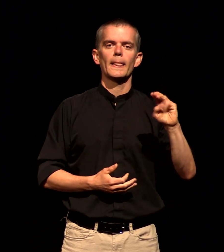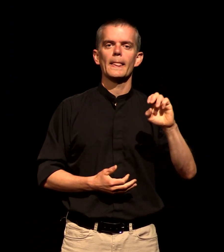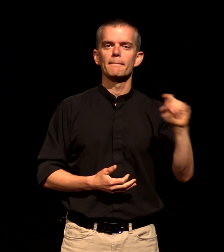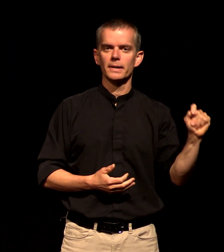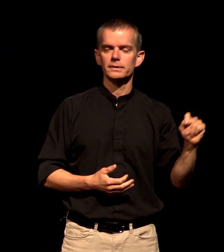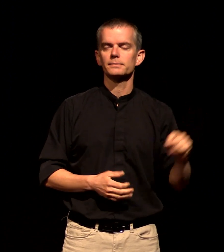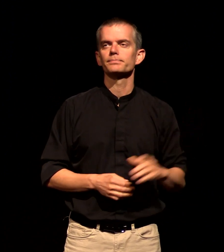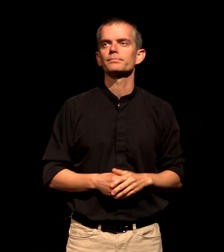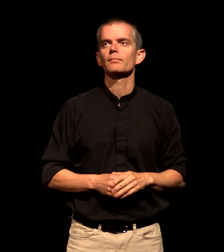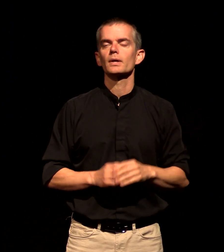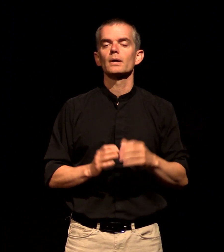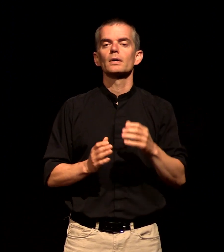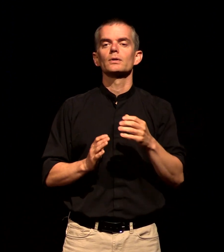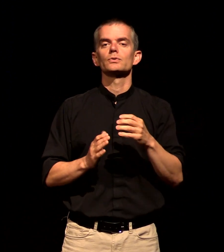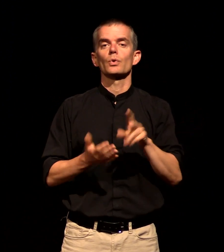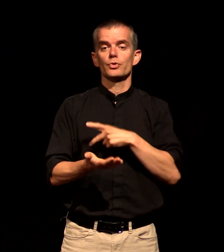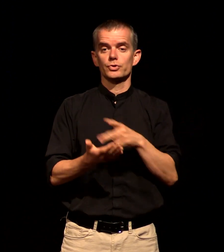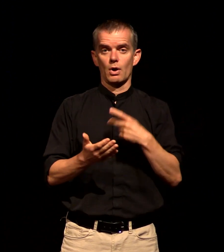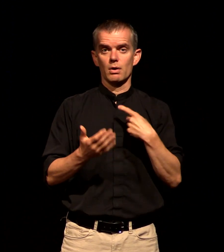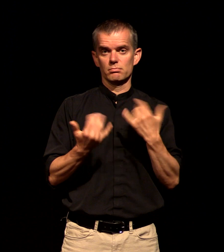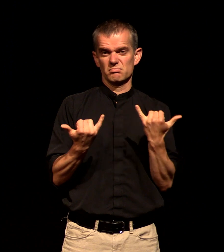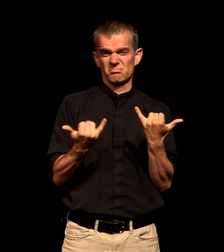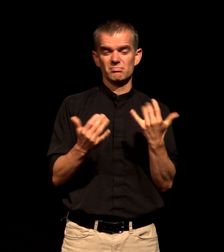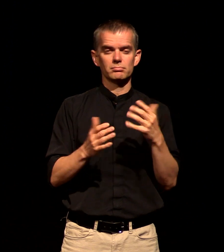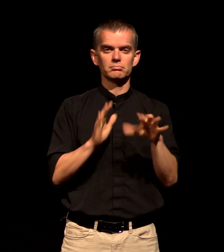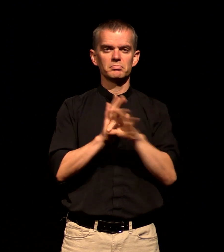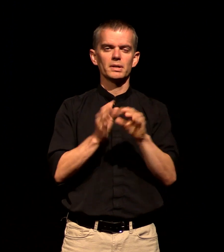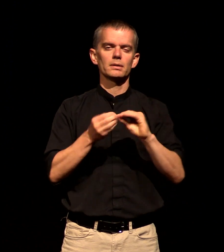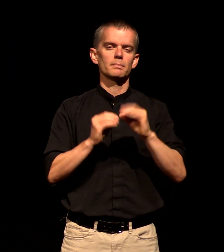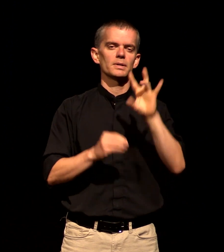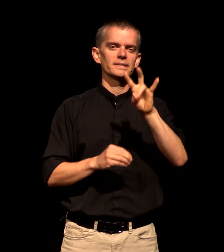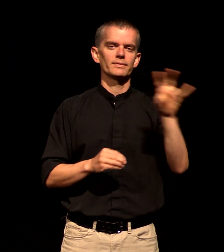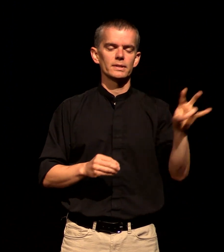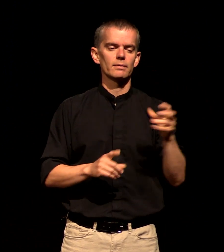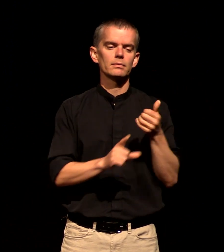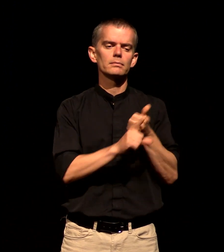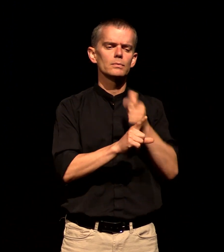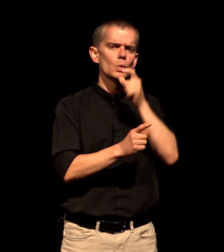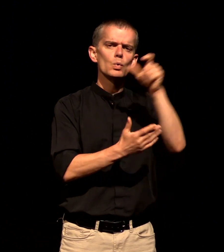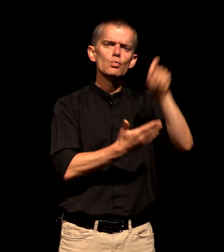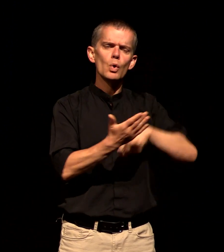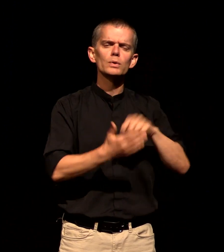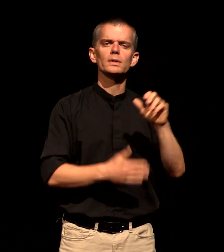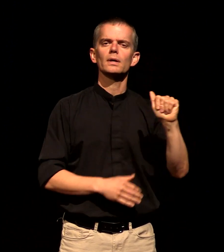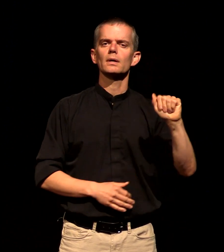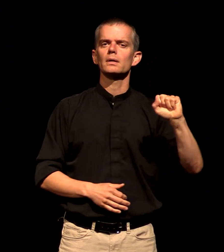written by a man named Asaph. He was a worship leader, appointed